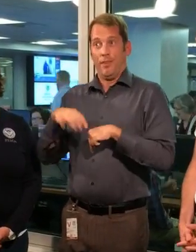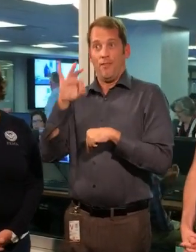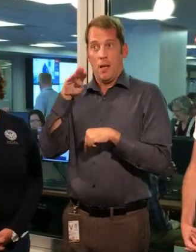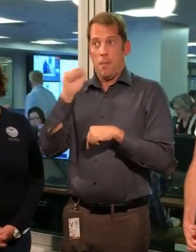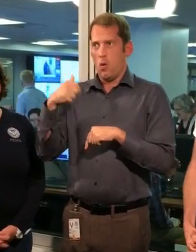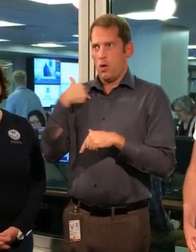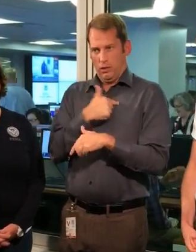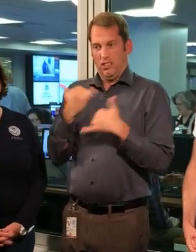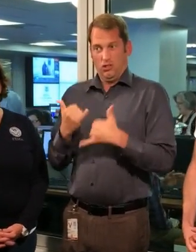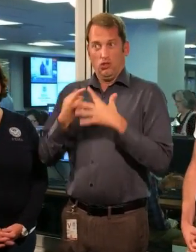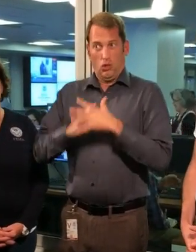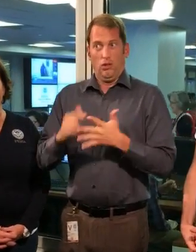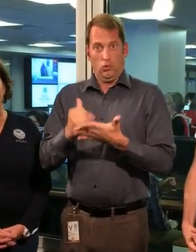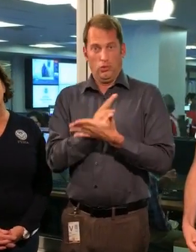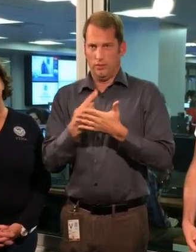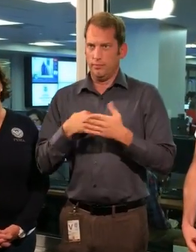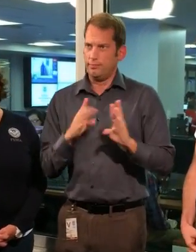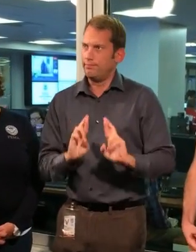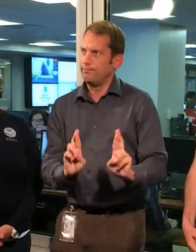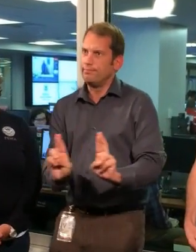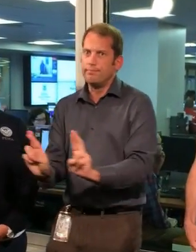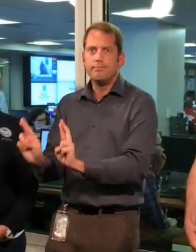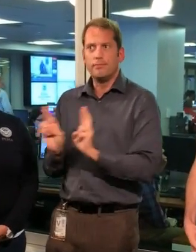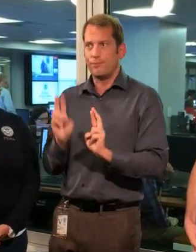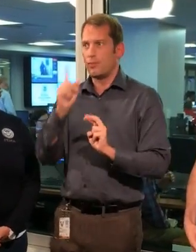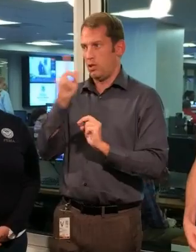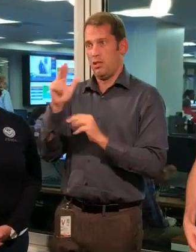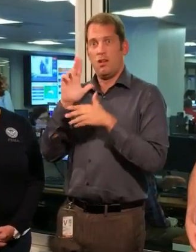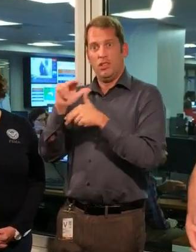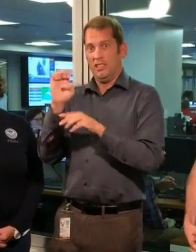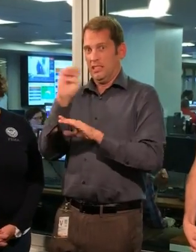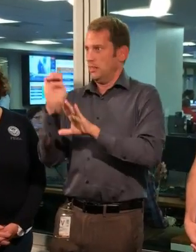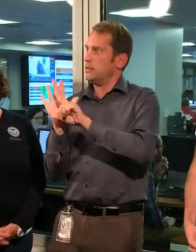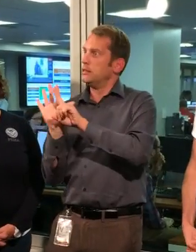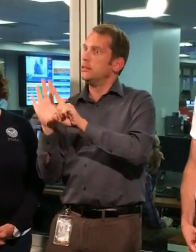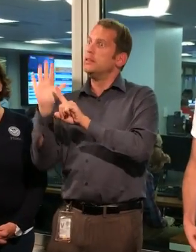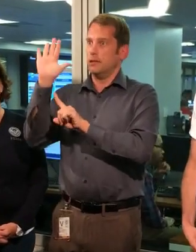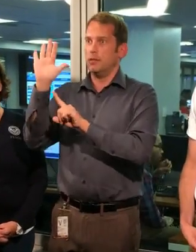Matthew coming up the East Coast, we started out with sending resources, personnel, and